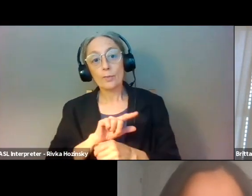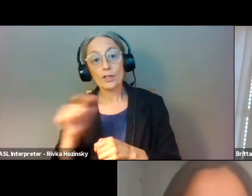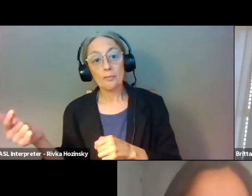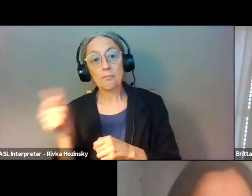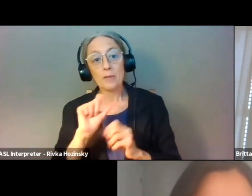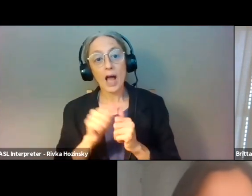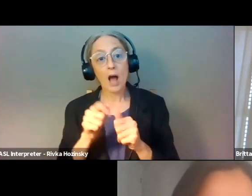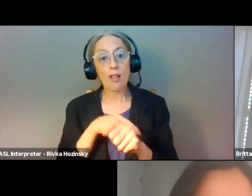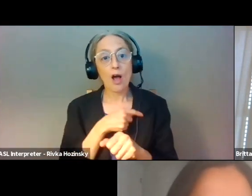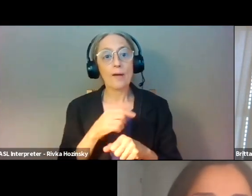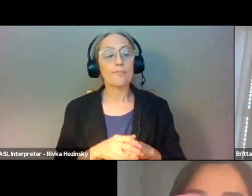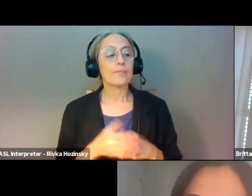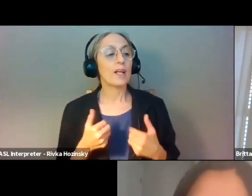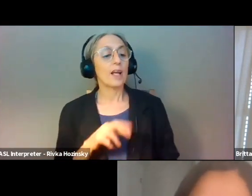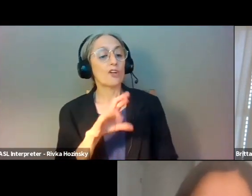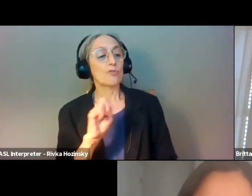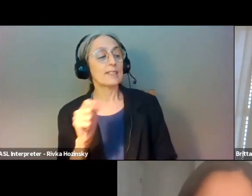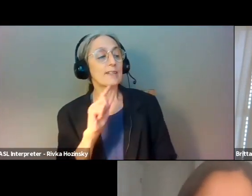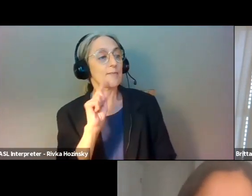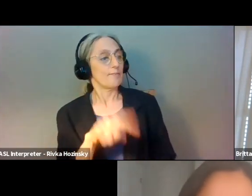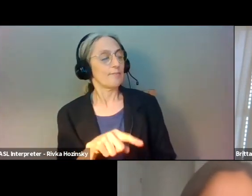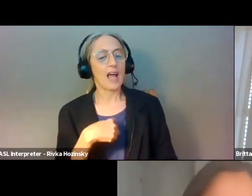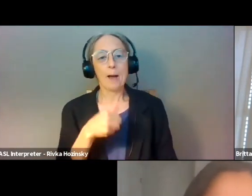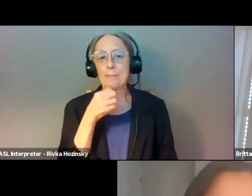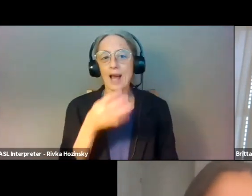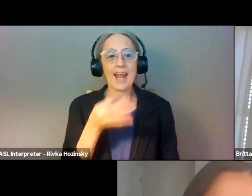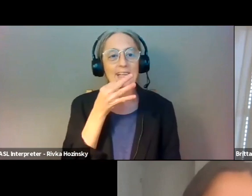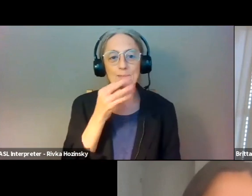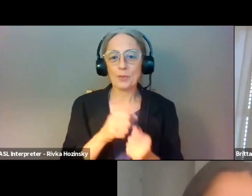This is Risa. I am not an expert on